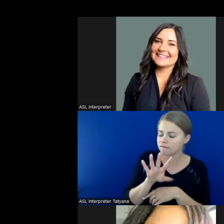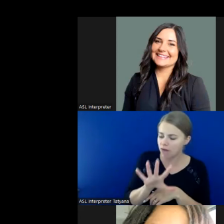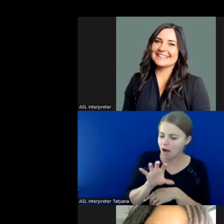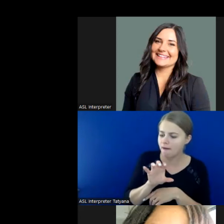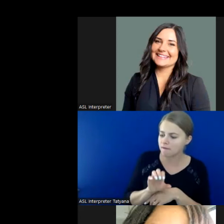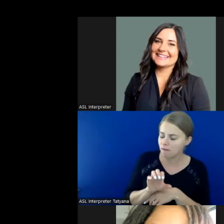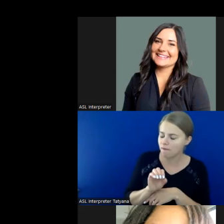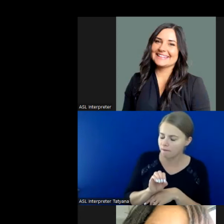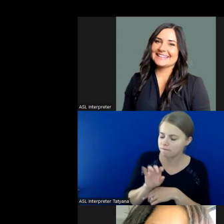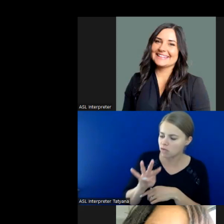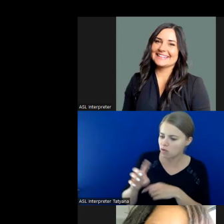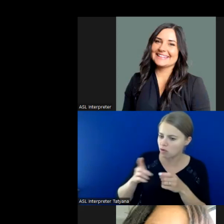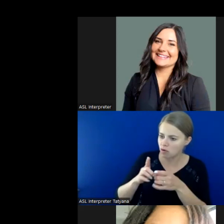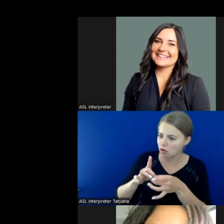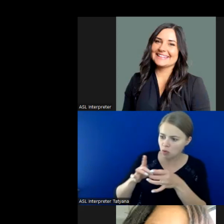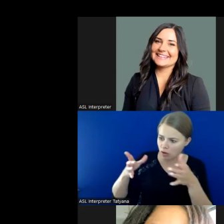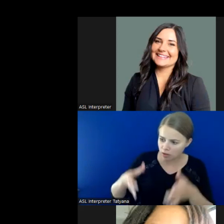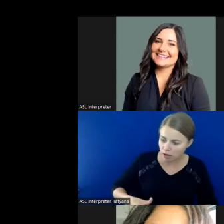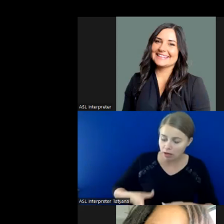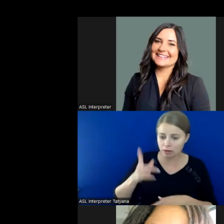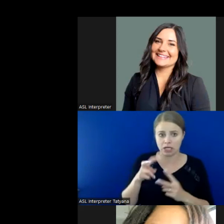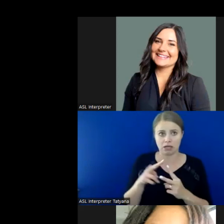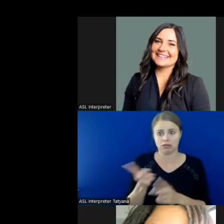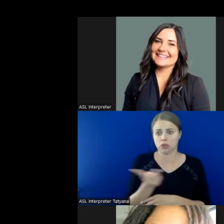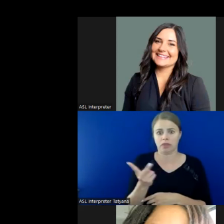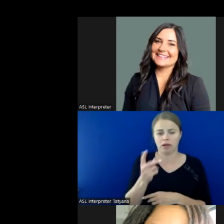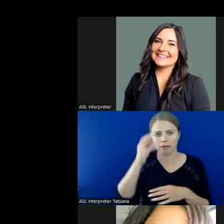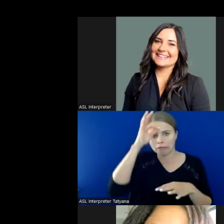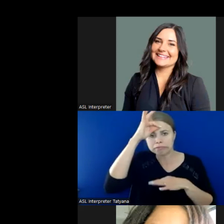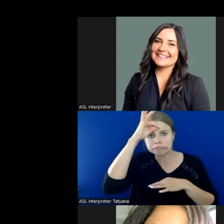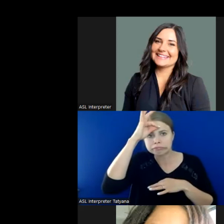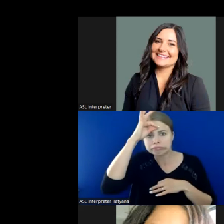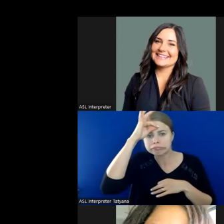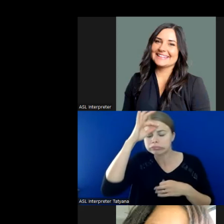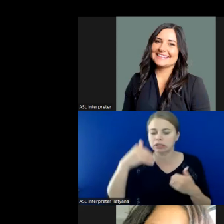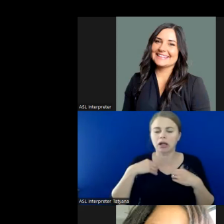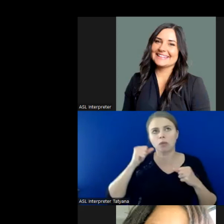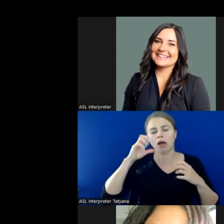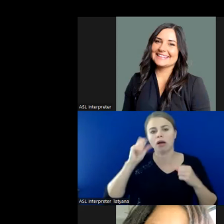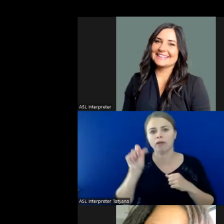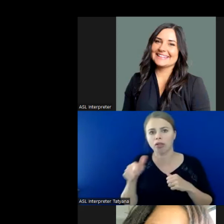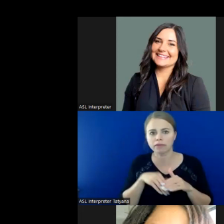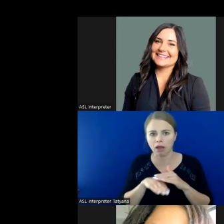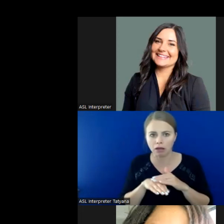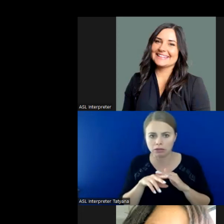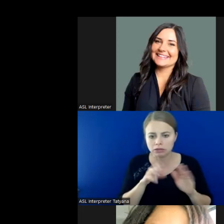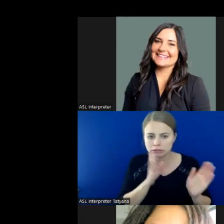And because neither of them knew, there was this wonderful alternate plan or means